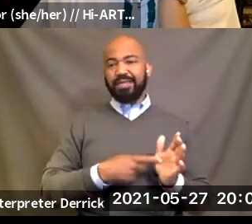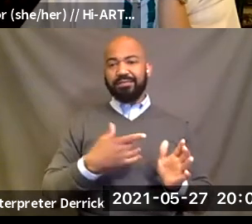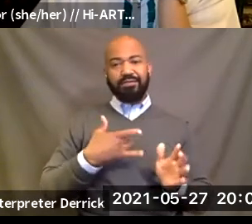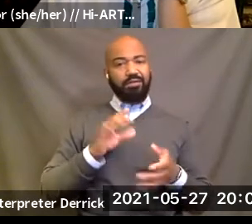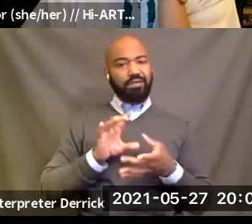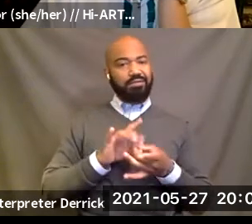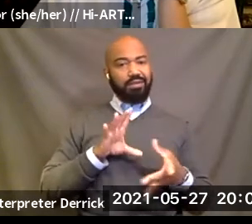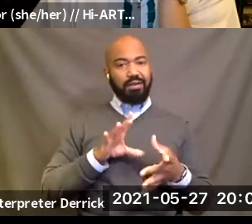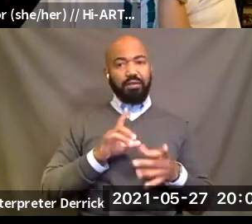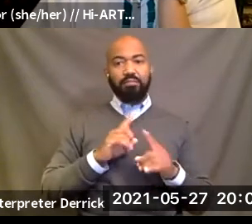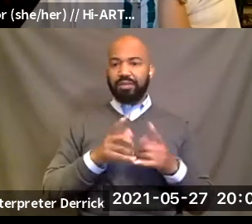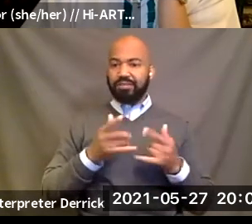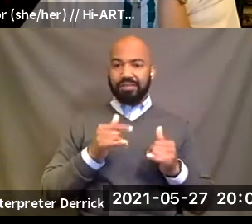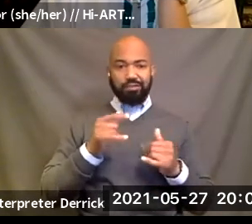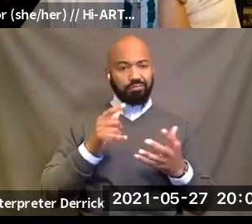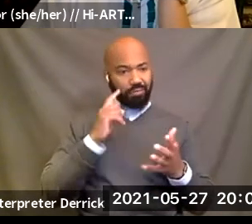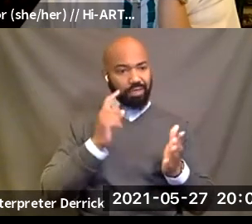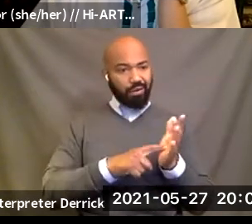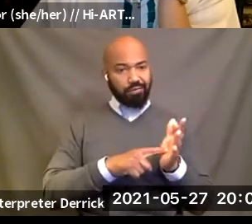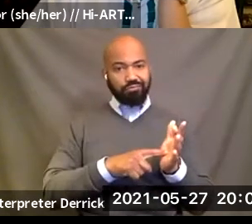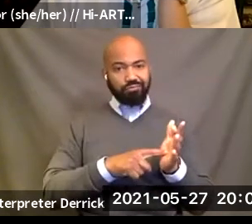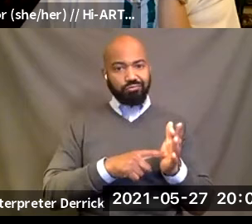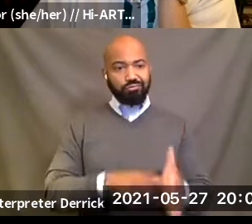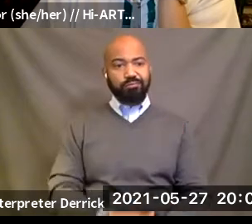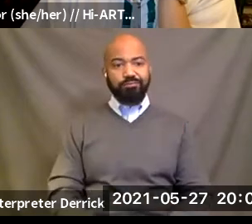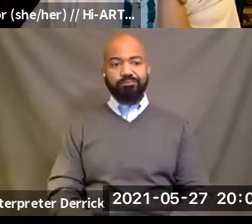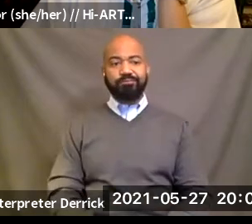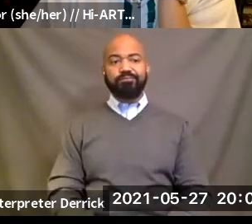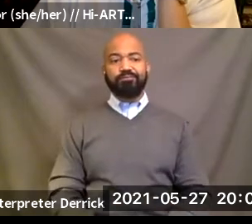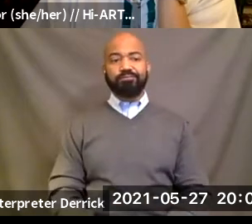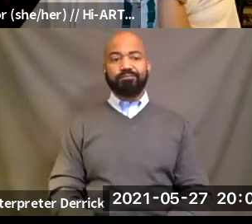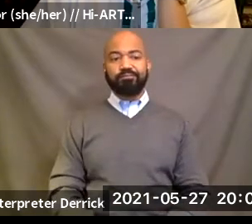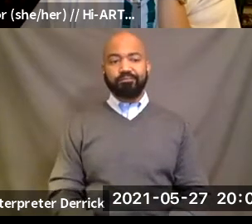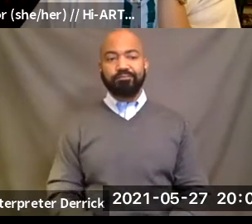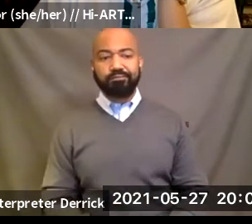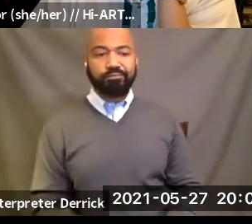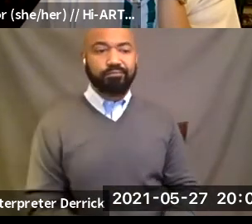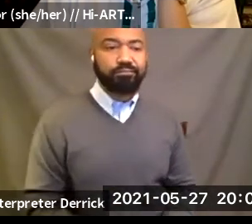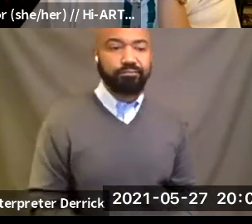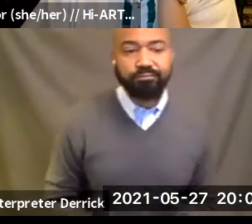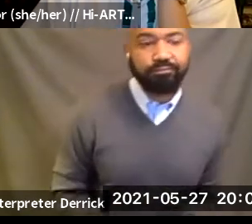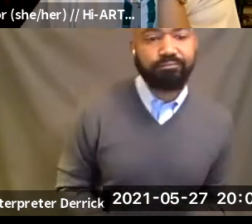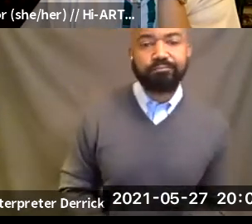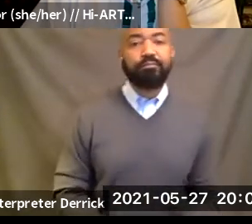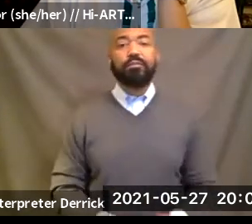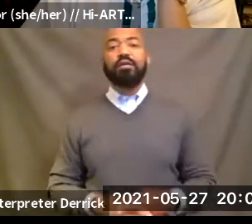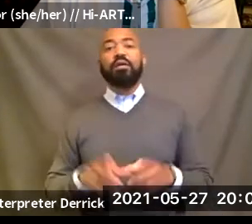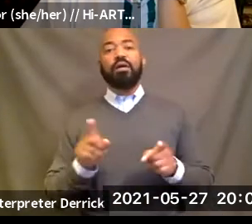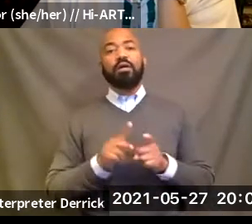Benjamin (they/them/elle): kayla that's that's yes beautiful and complex i'll just add one thing because yes to everything that Leah said.